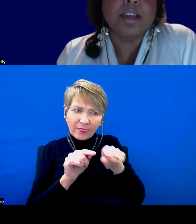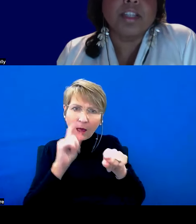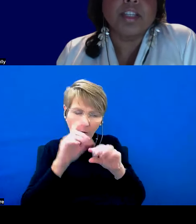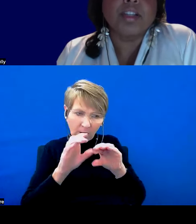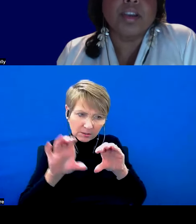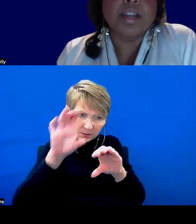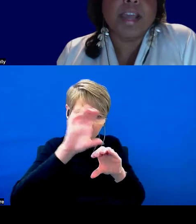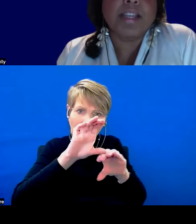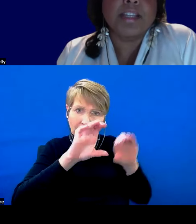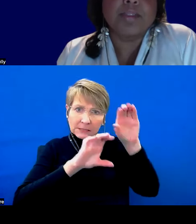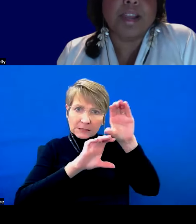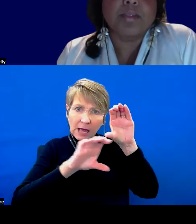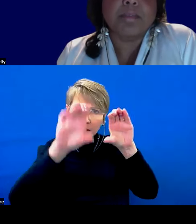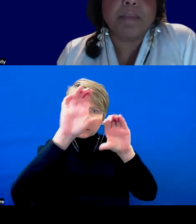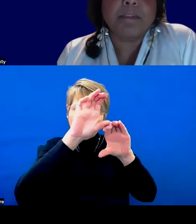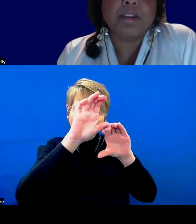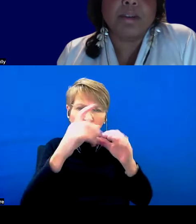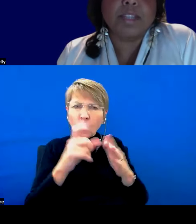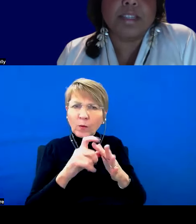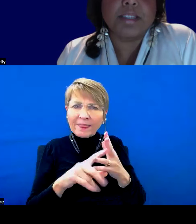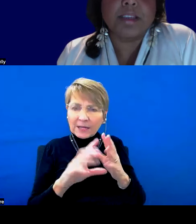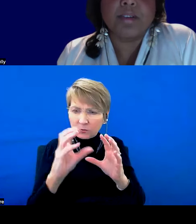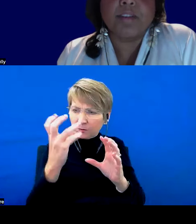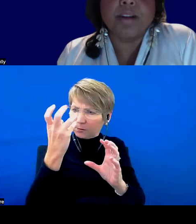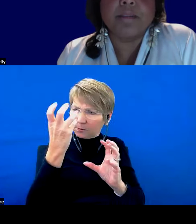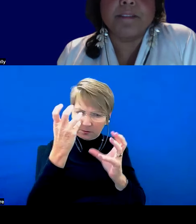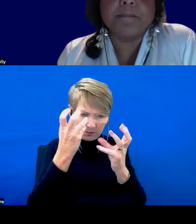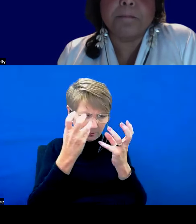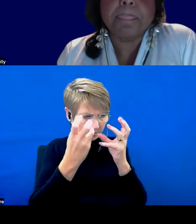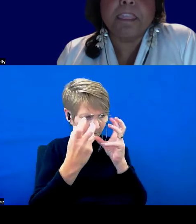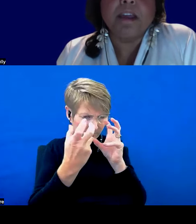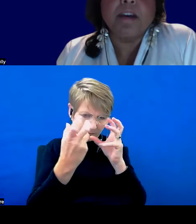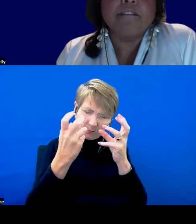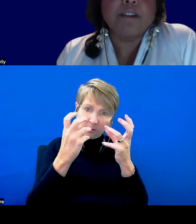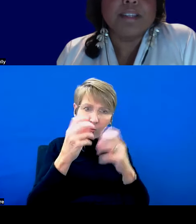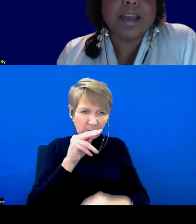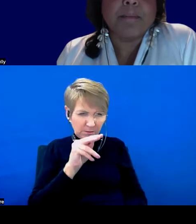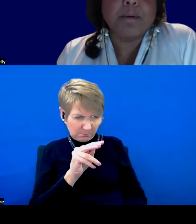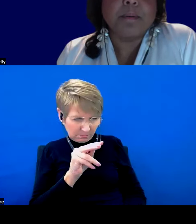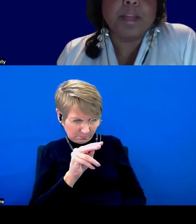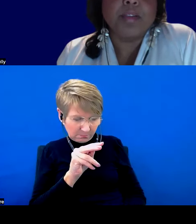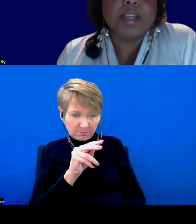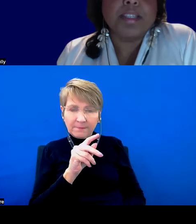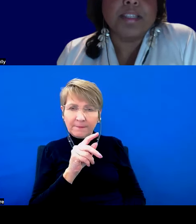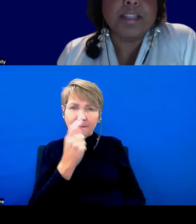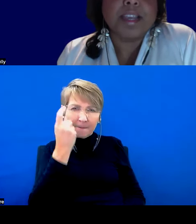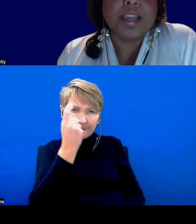to learn and interact with people and objects in their environment. For example, we're looking to see